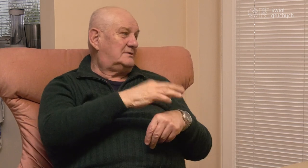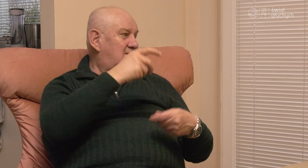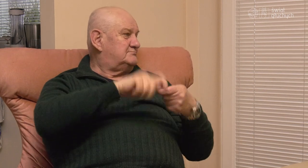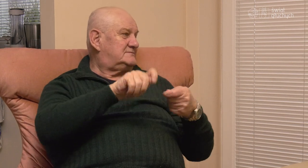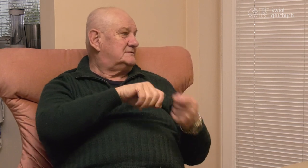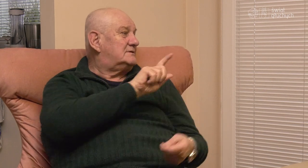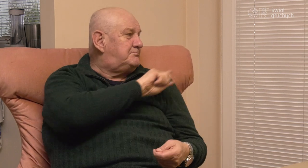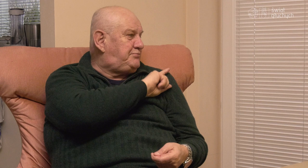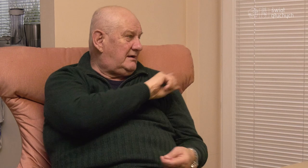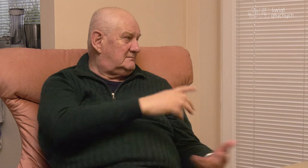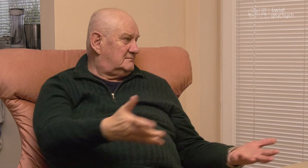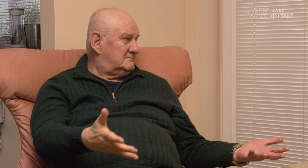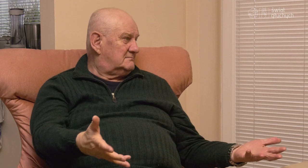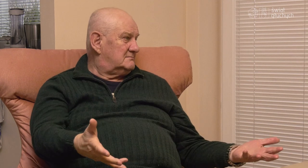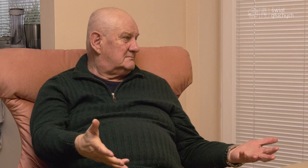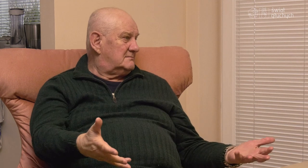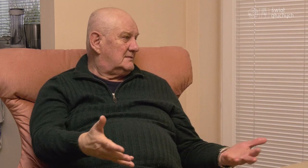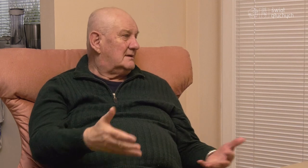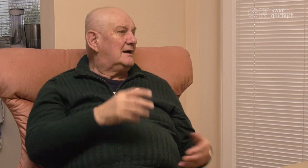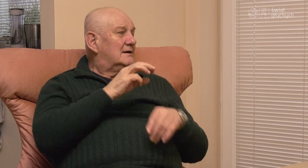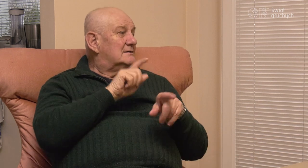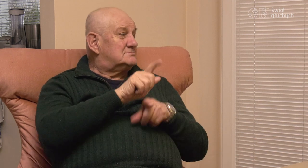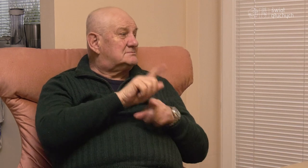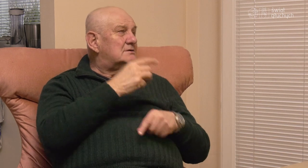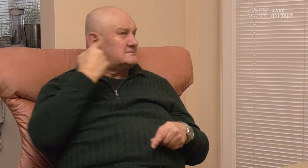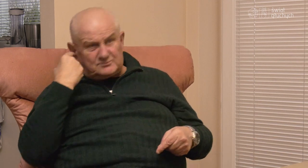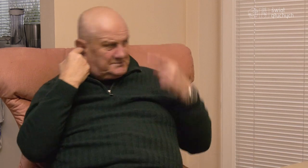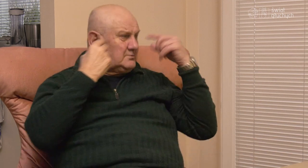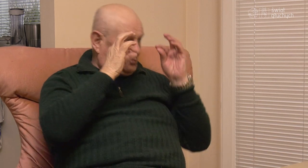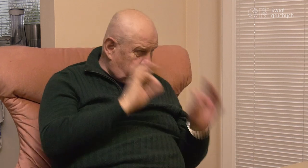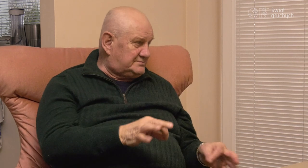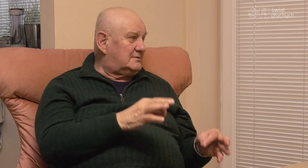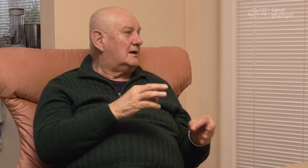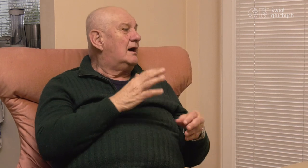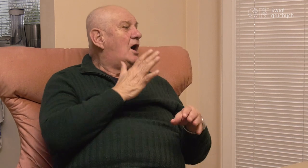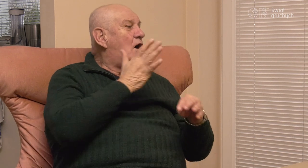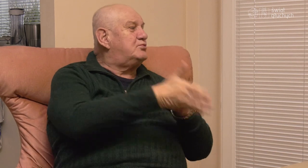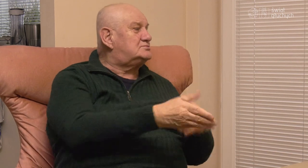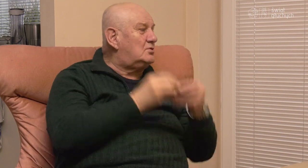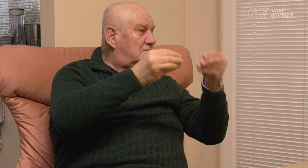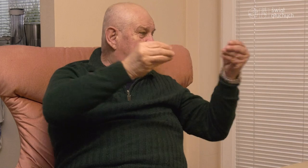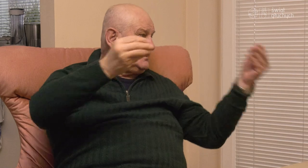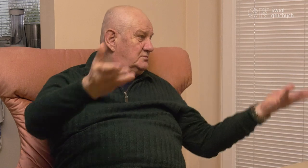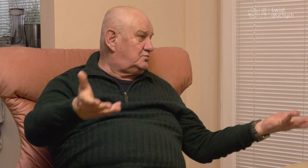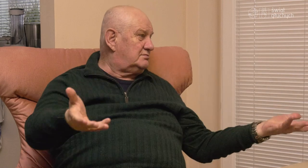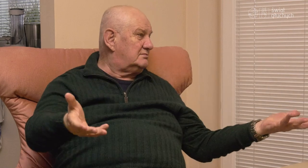They didn't help in time. My sister can hear a little, but she hasn't developed these capabilities.